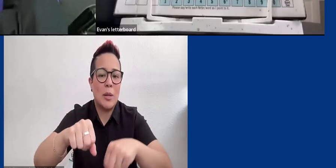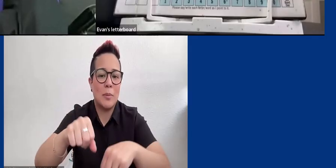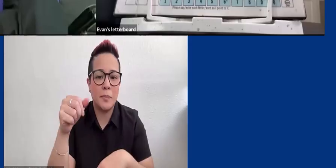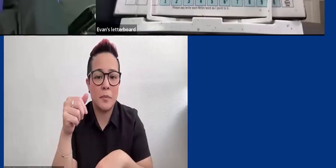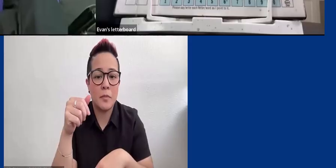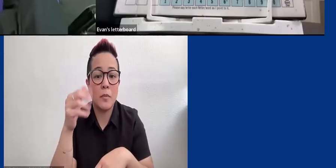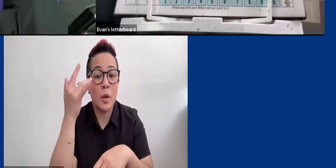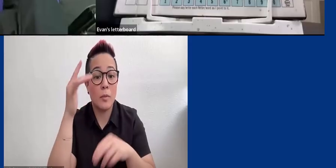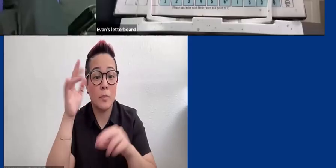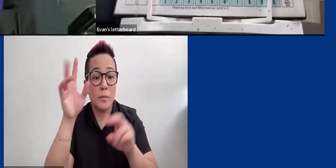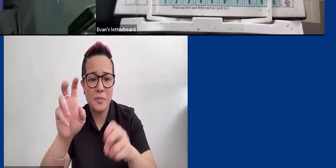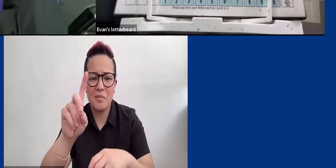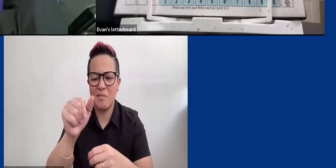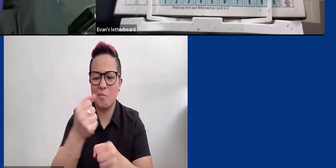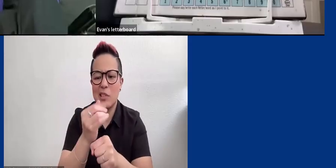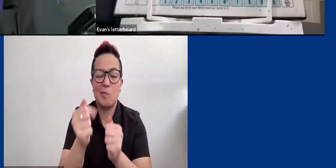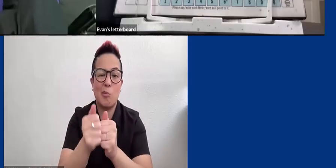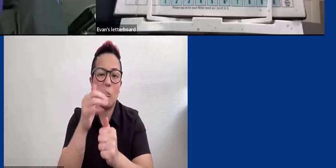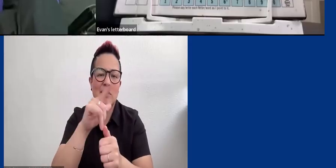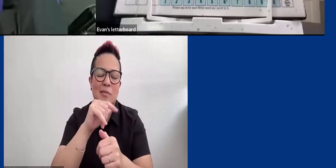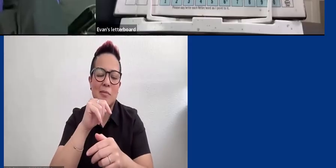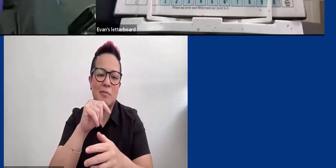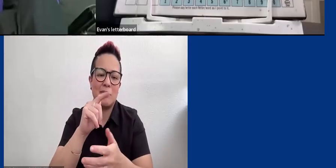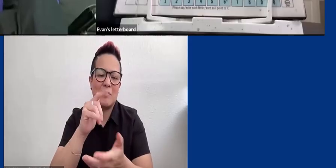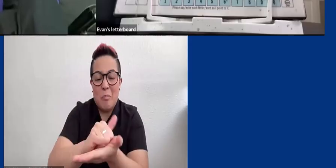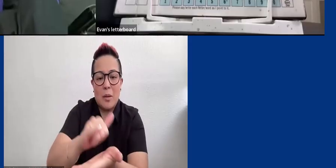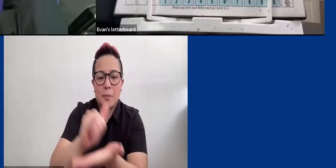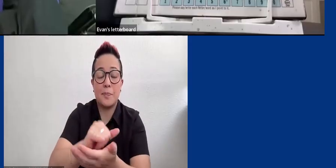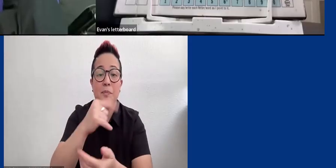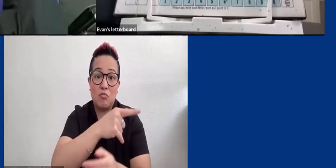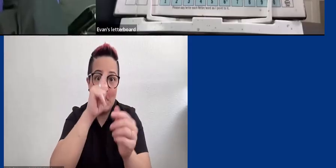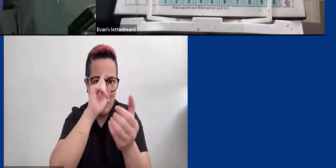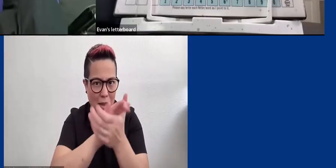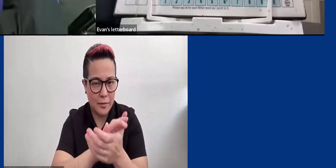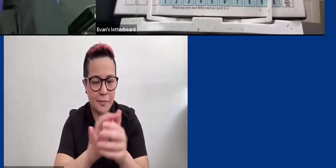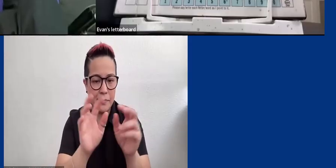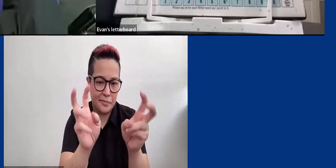She believes, unquote, she believes that the only way for her to have